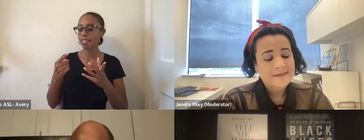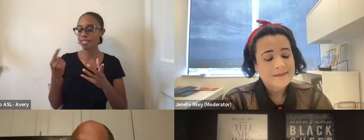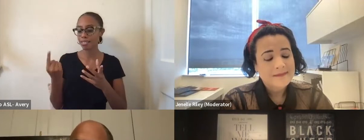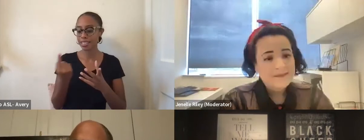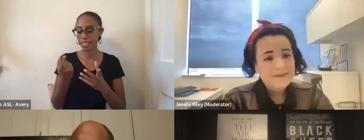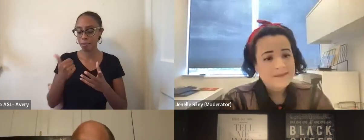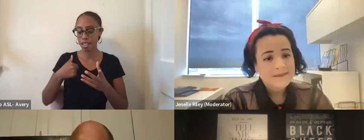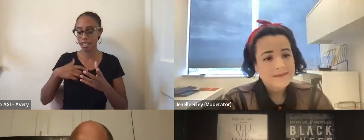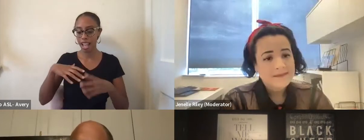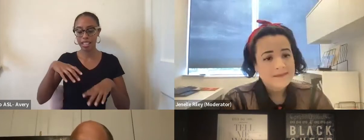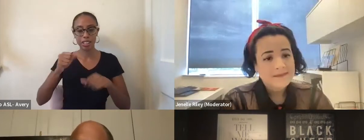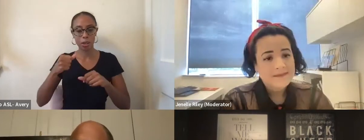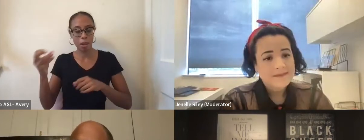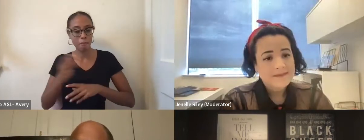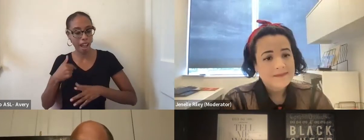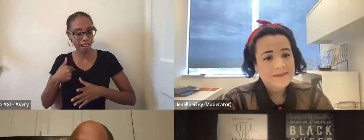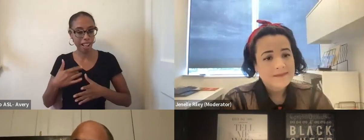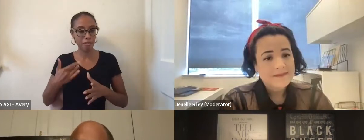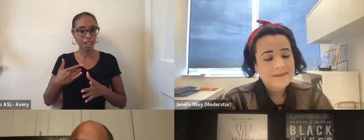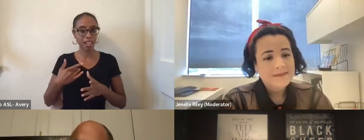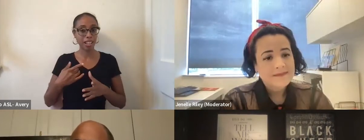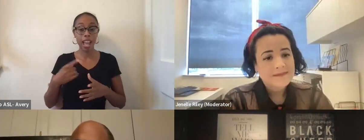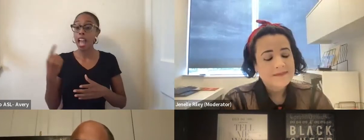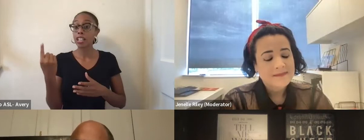It wasn't Charles and Diana getting married.